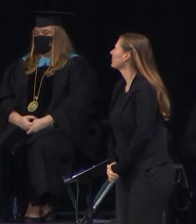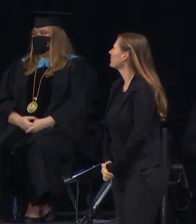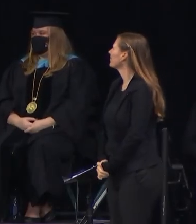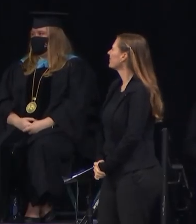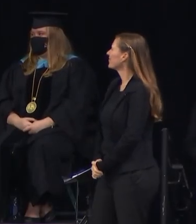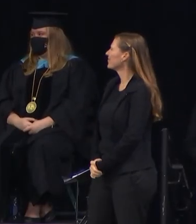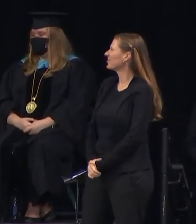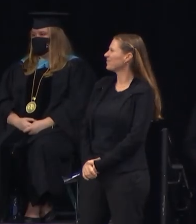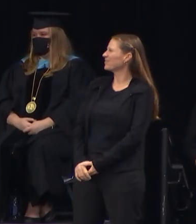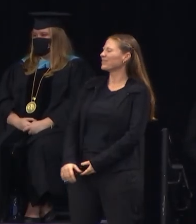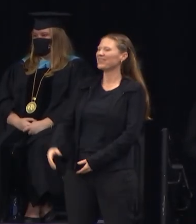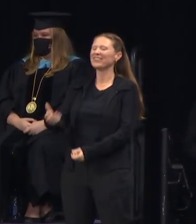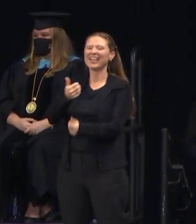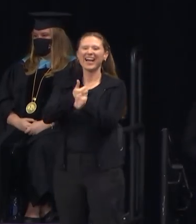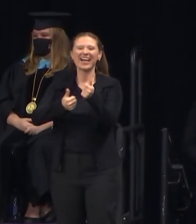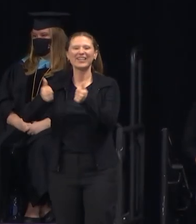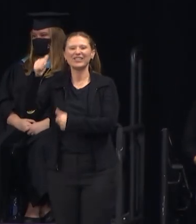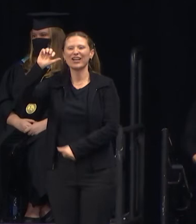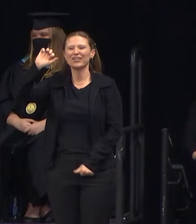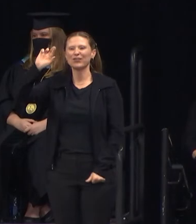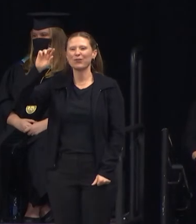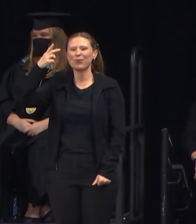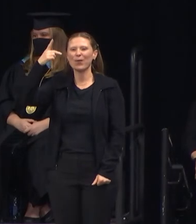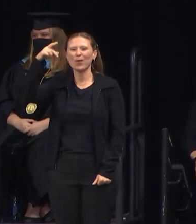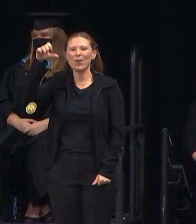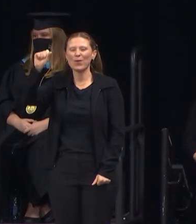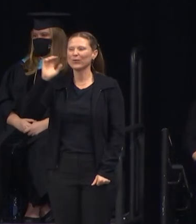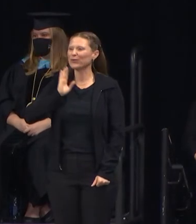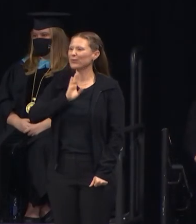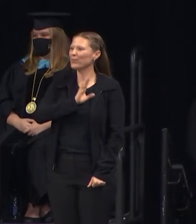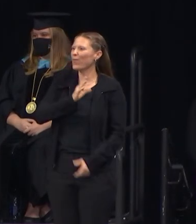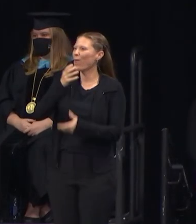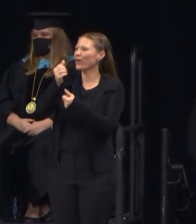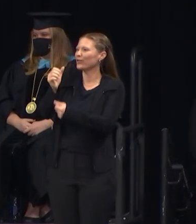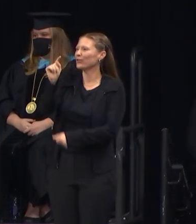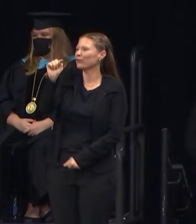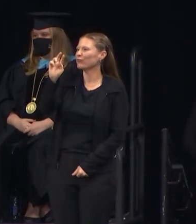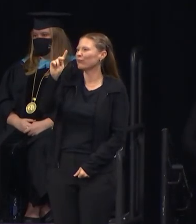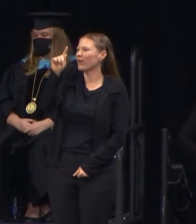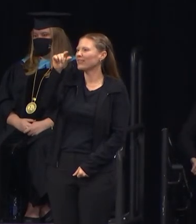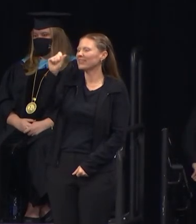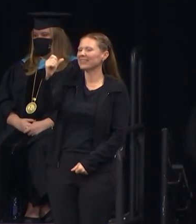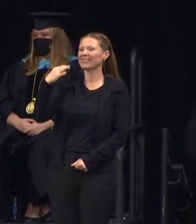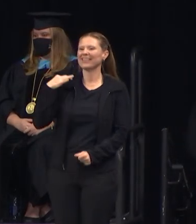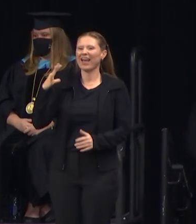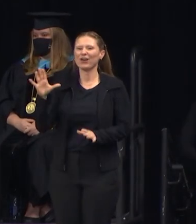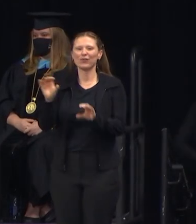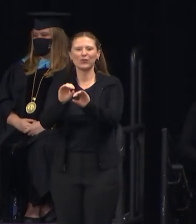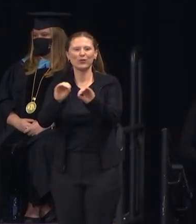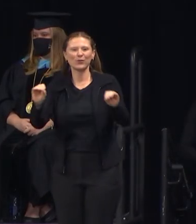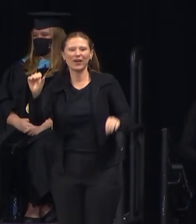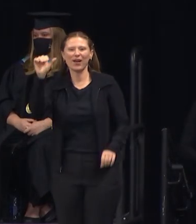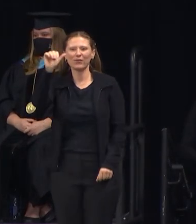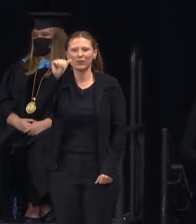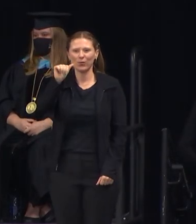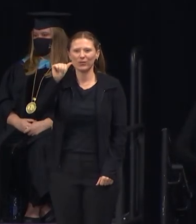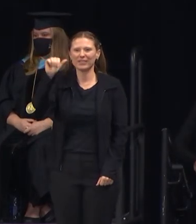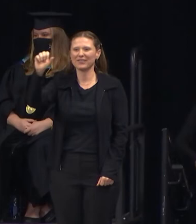Chancellor Rhodes, Board of Trustees, I would like to present the candidates for the degree of Associate of Science. Please stand.